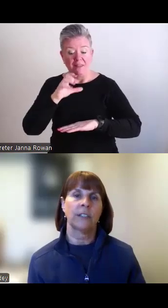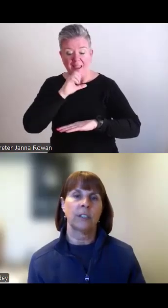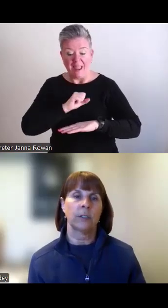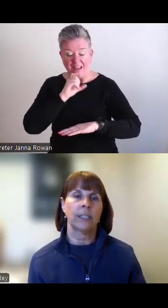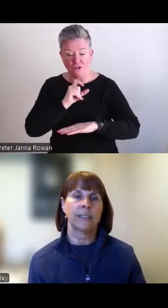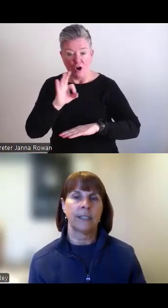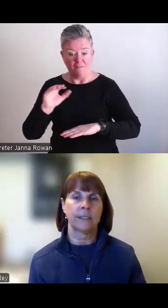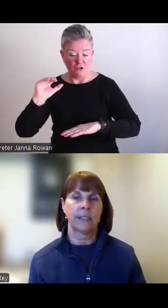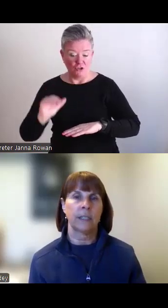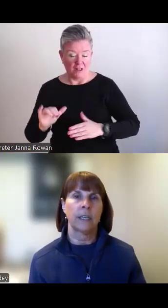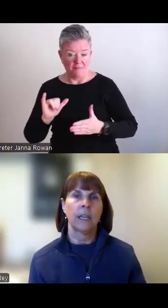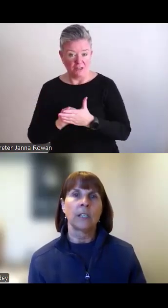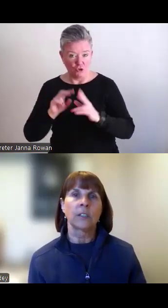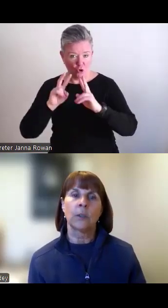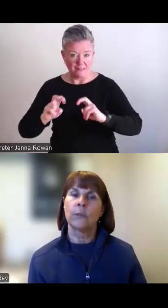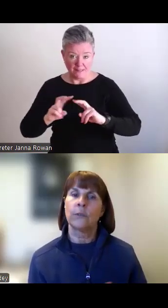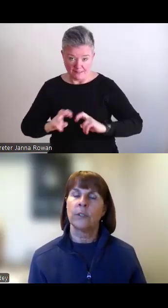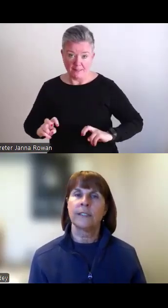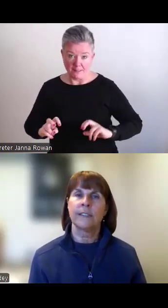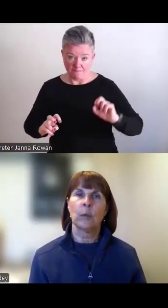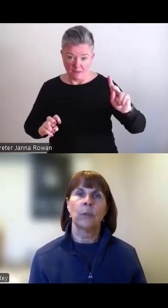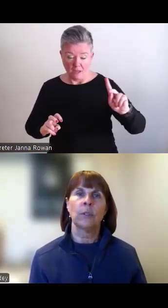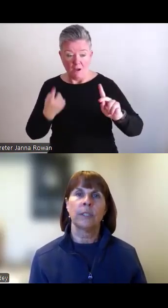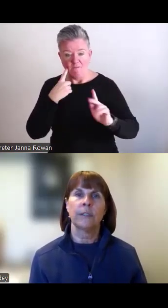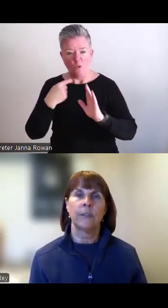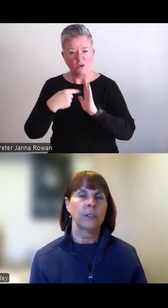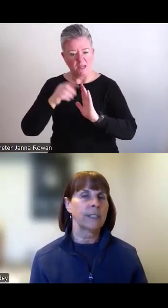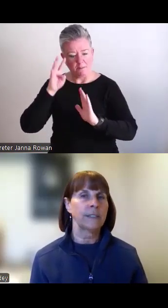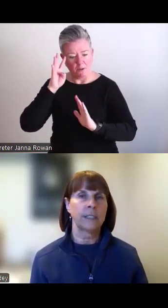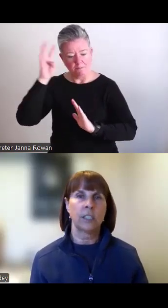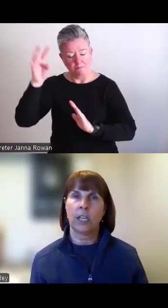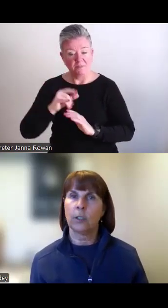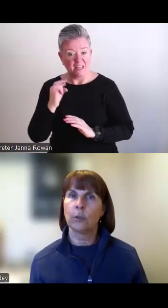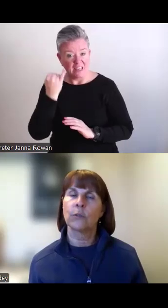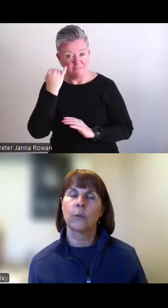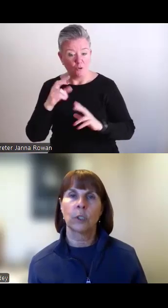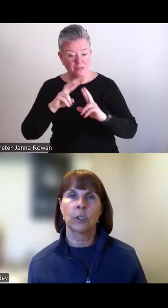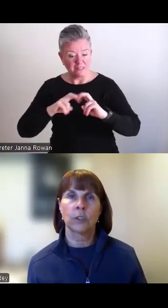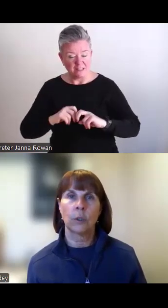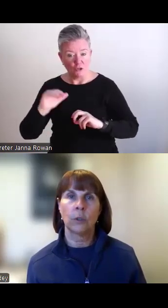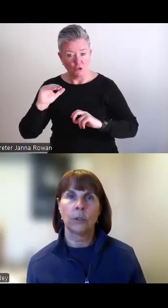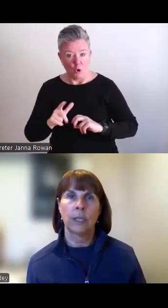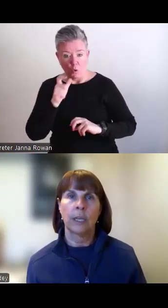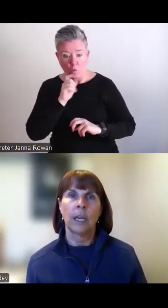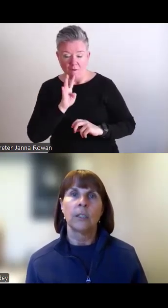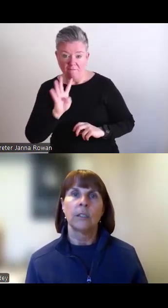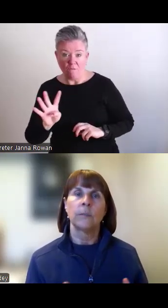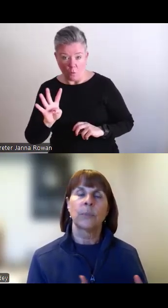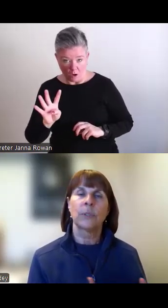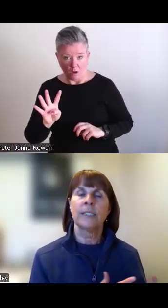child that you're assessing. So, for example, if you're assessing a child who's four years old,